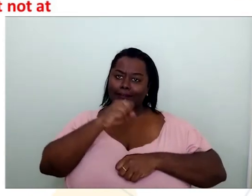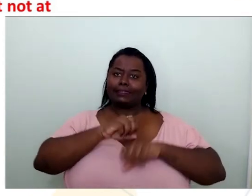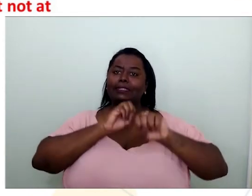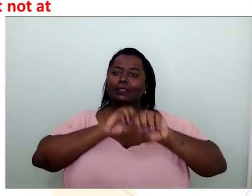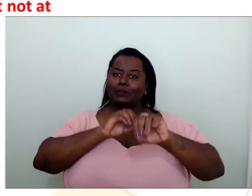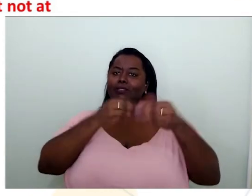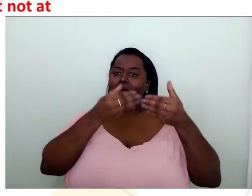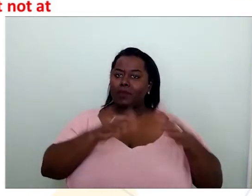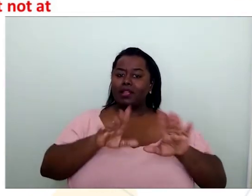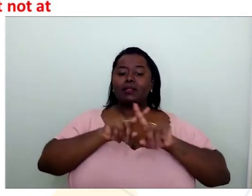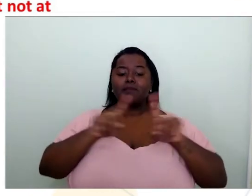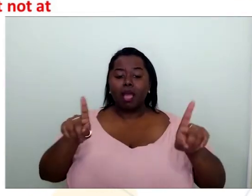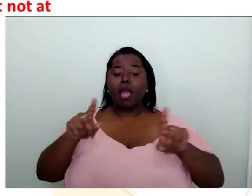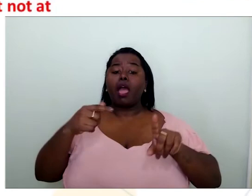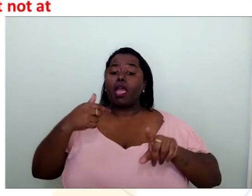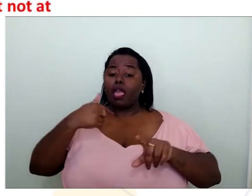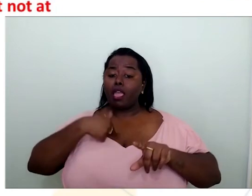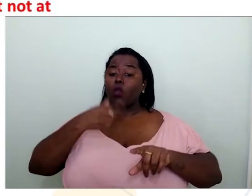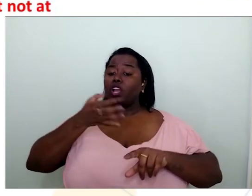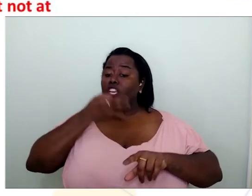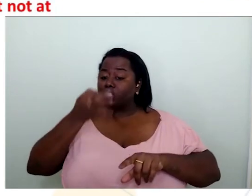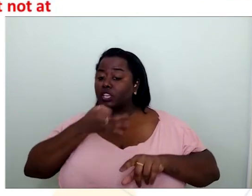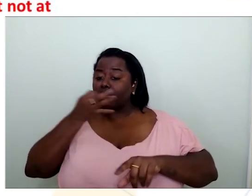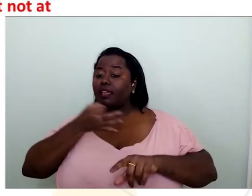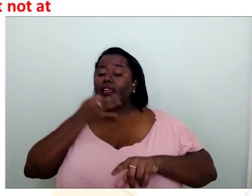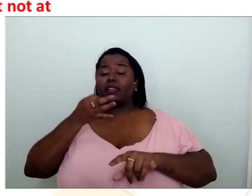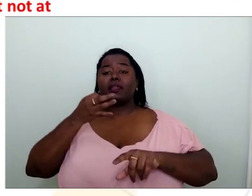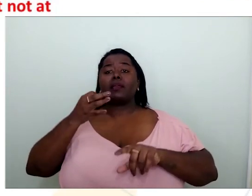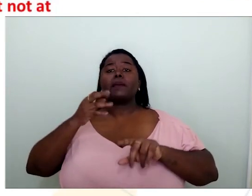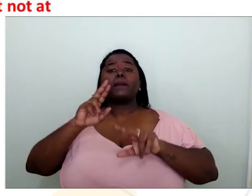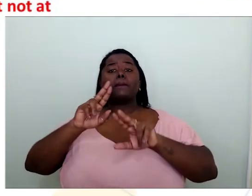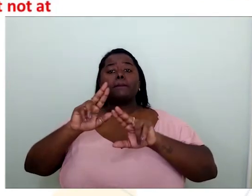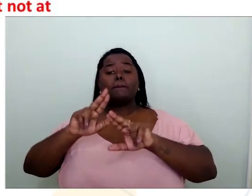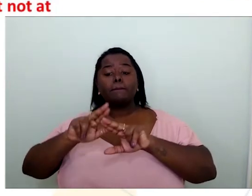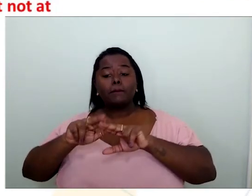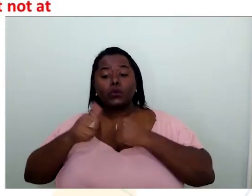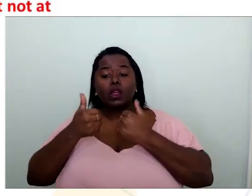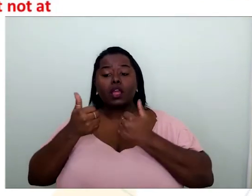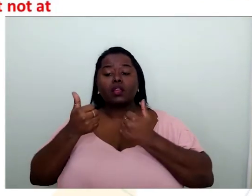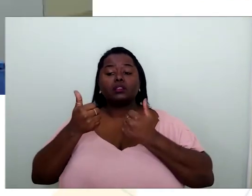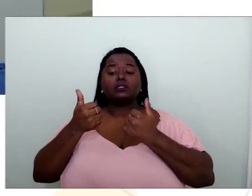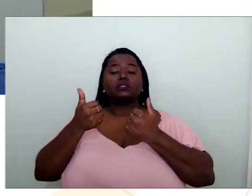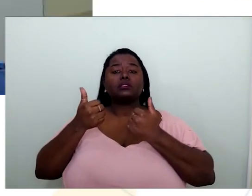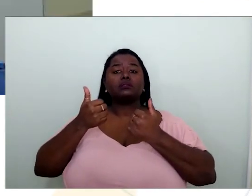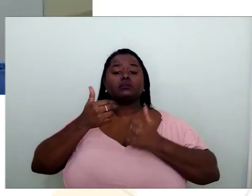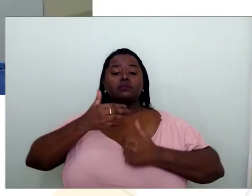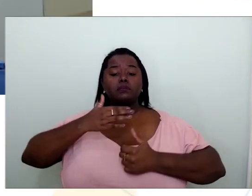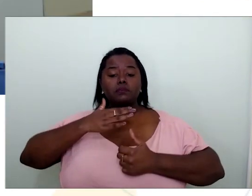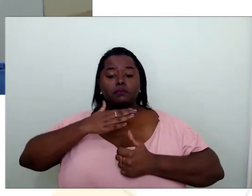I've criticized the idea of open education mostly from the things that we